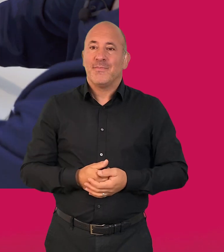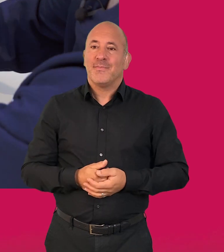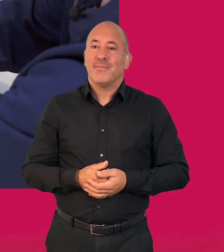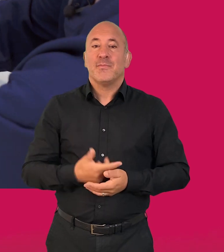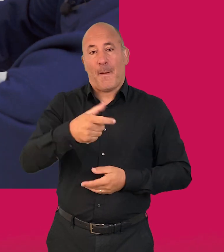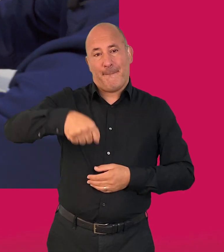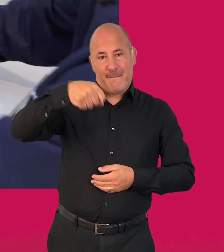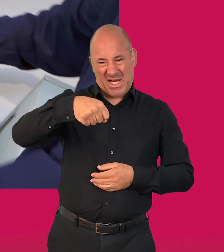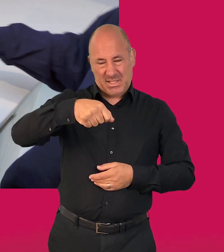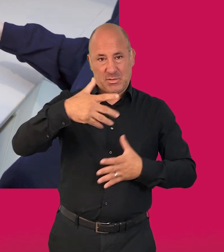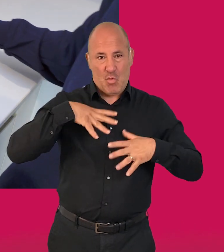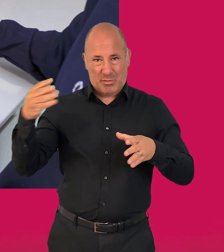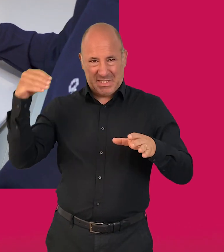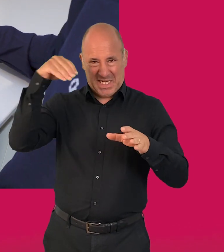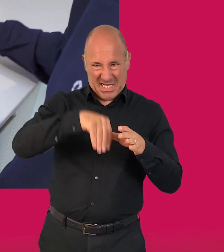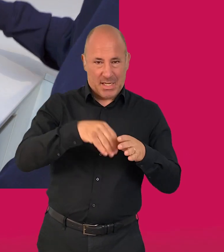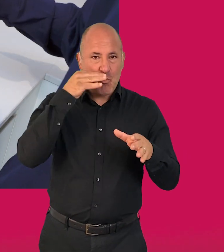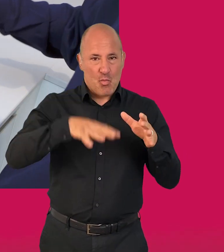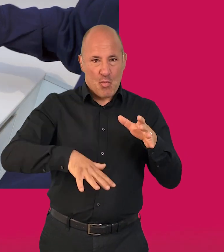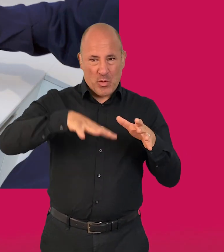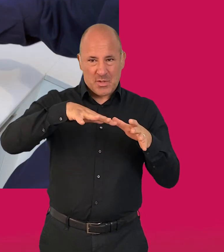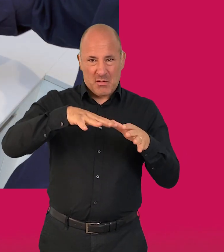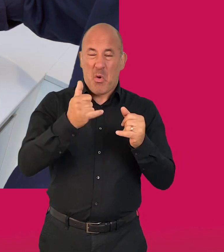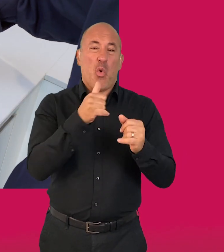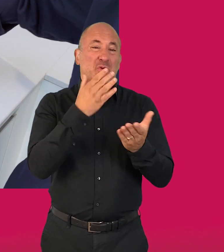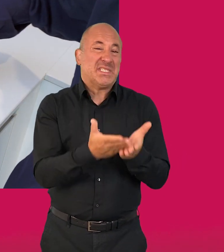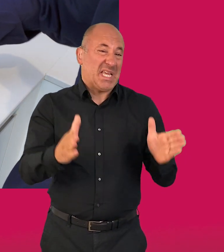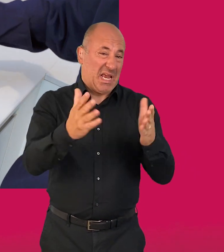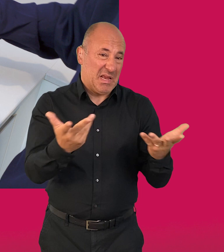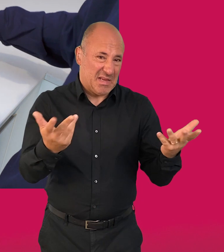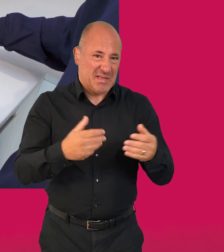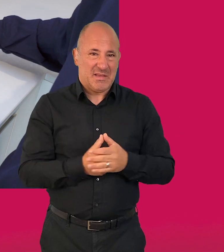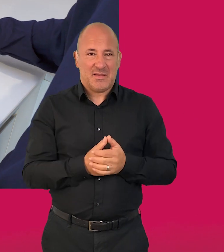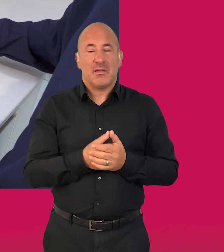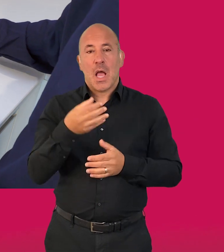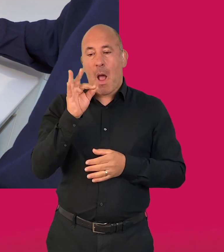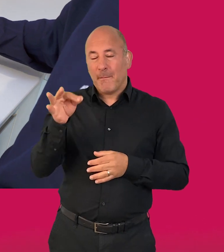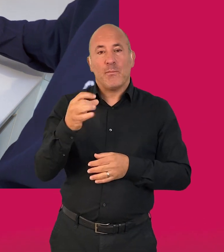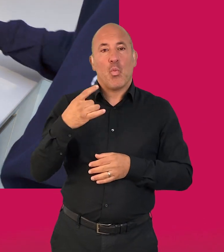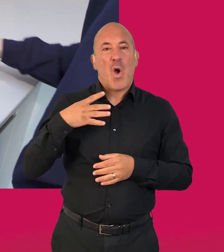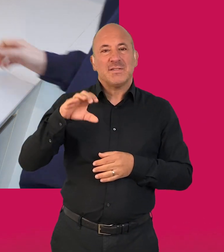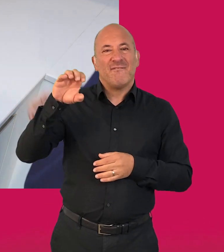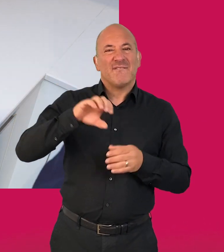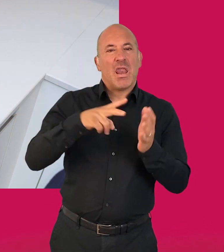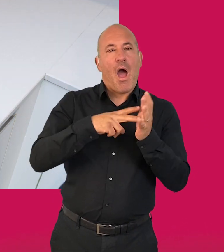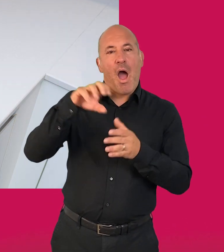Put the clothing in a bucket of water, add a cup of white vinegar, and let it soak for at least an hour.